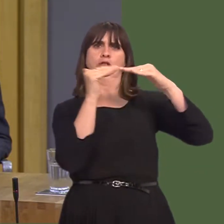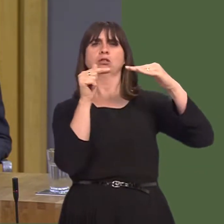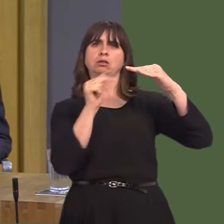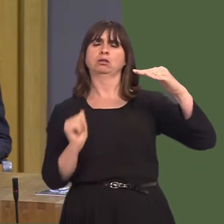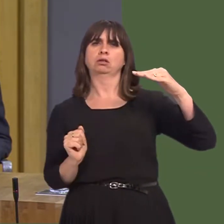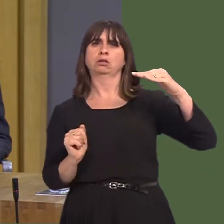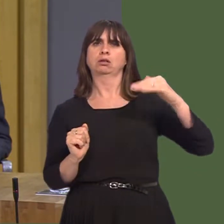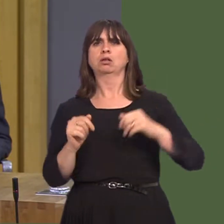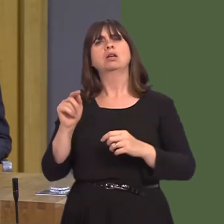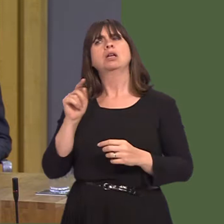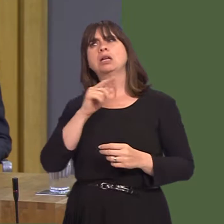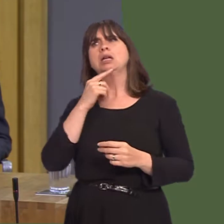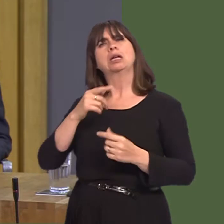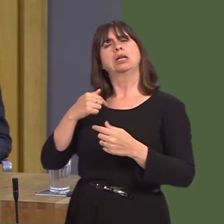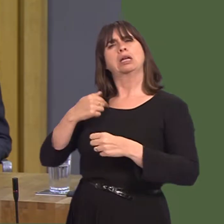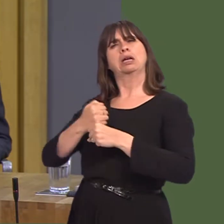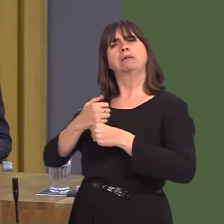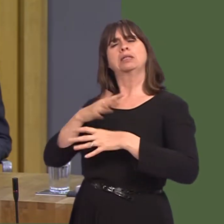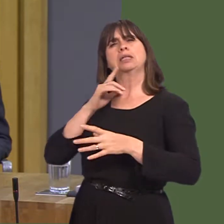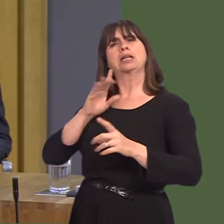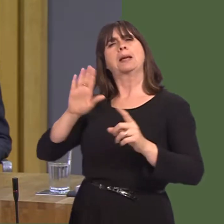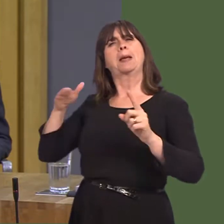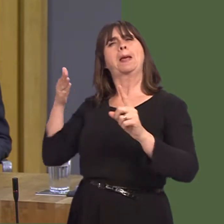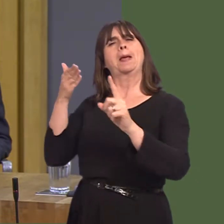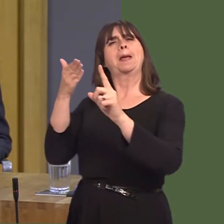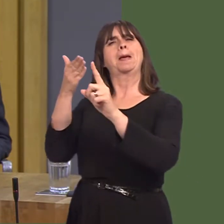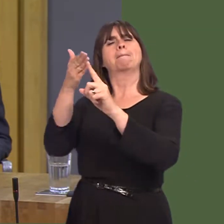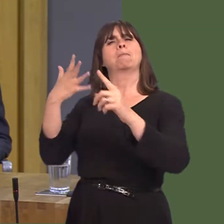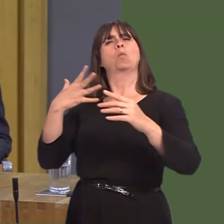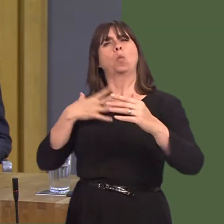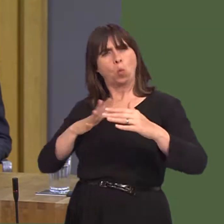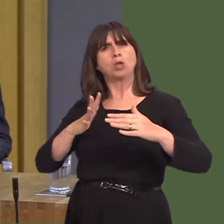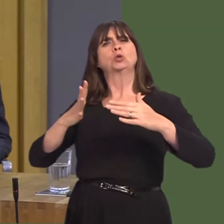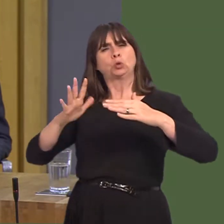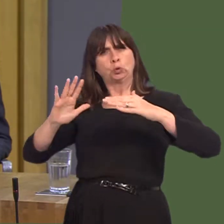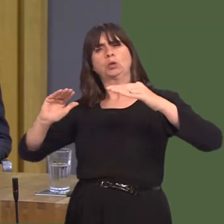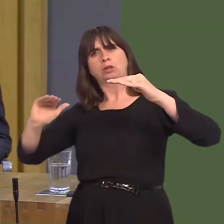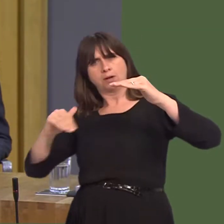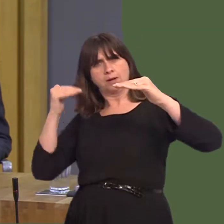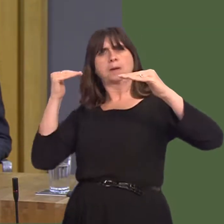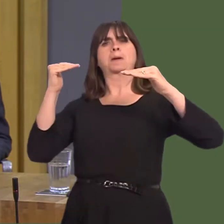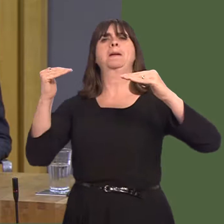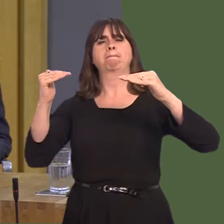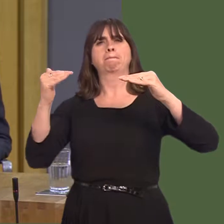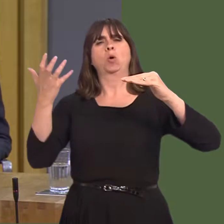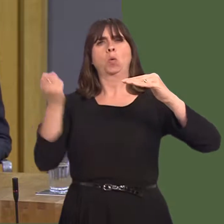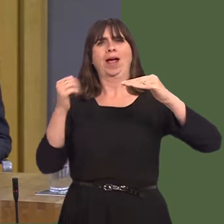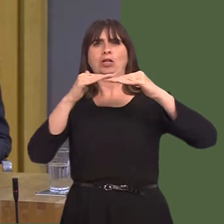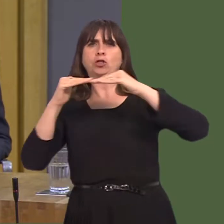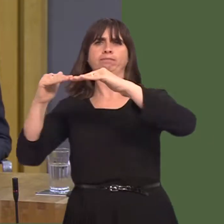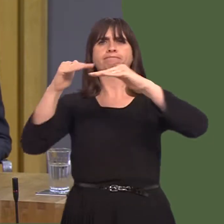'working towards being in a position to implement the Foundation Living Wage by the end of 2020.'